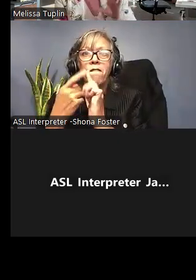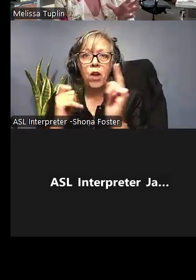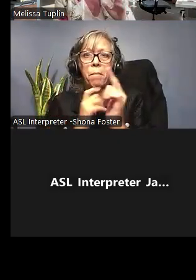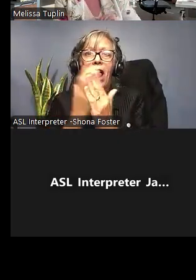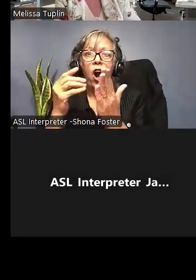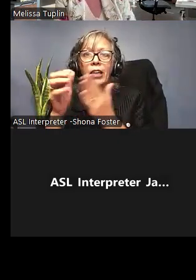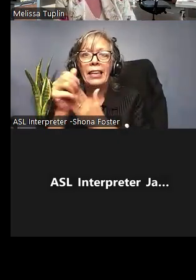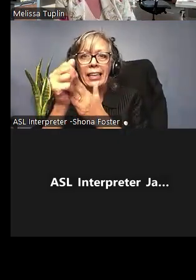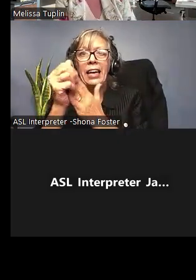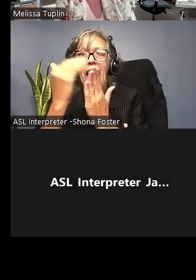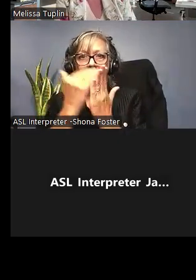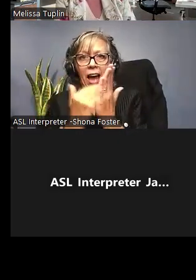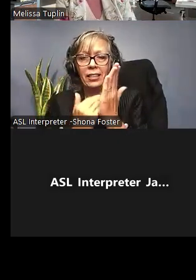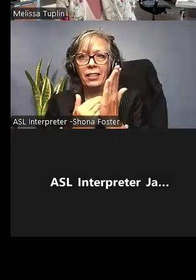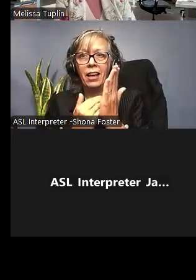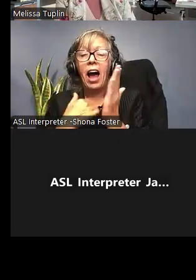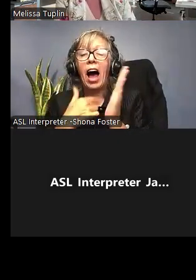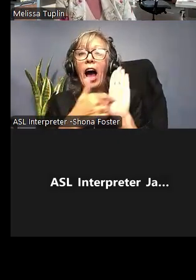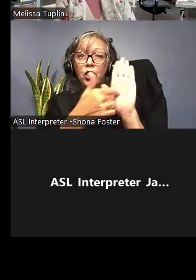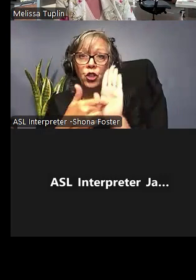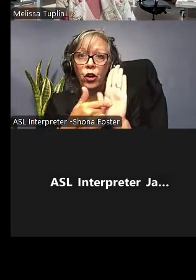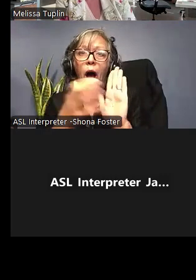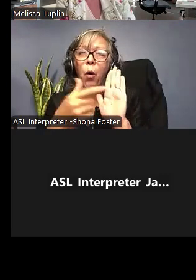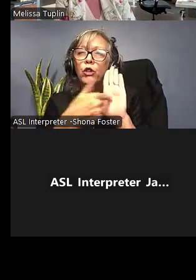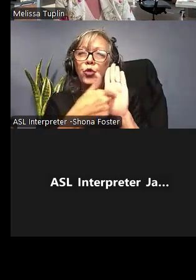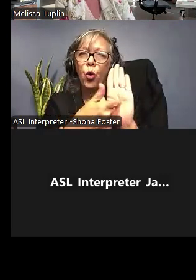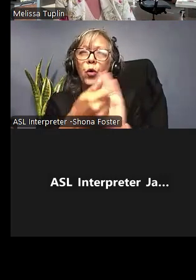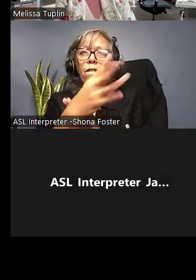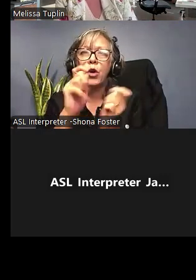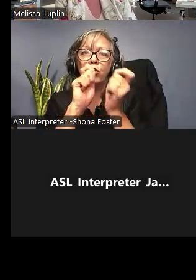and I share it because I want to point out a couple of changes that we have made,